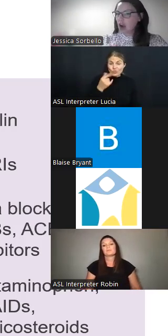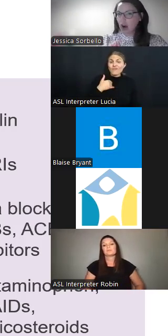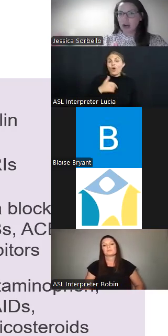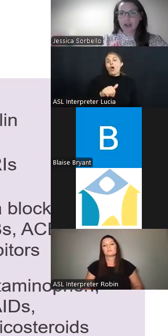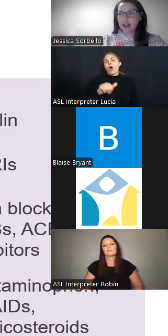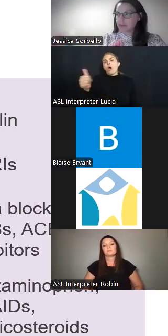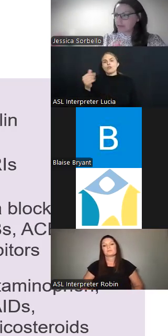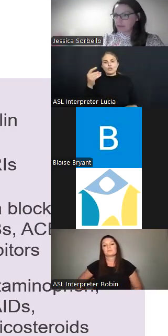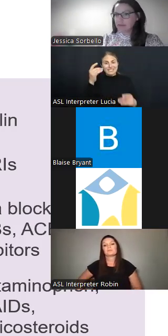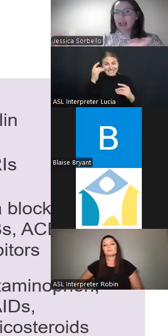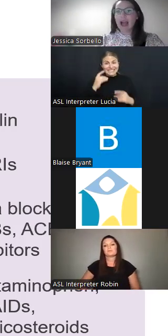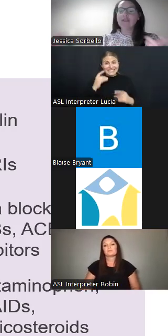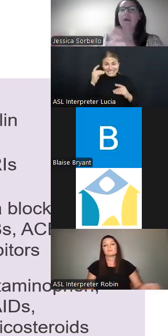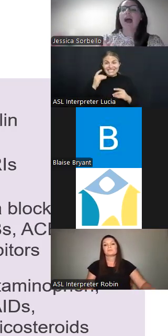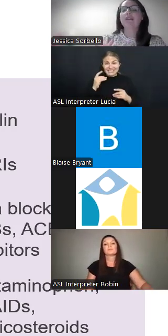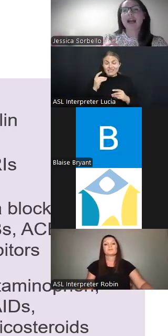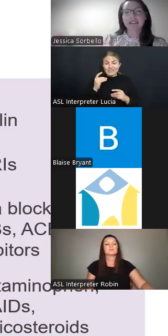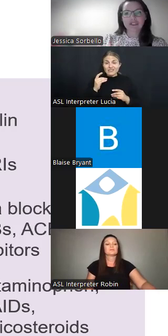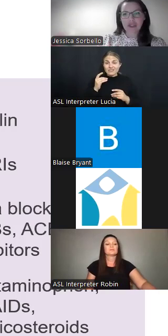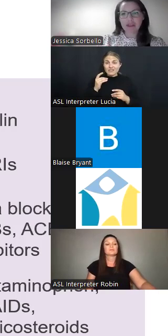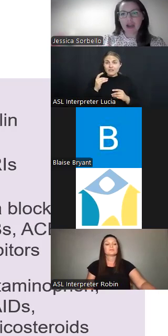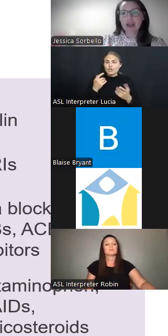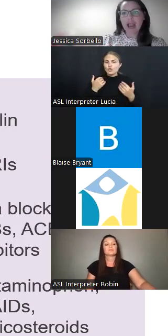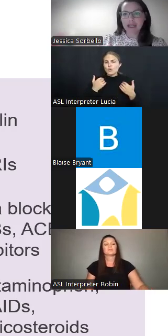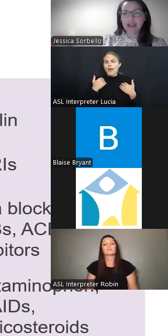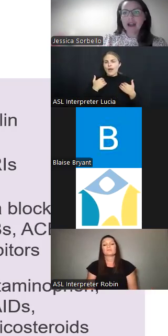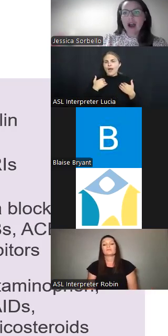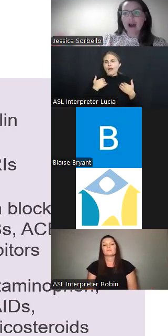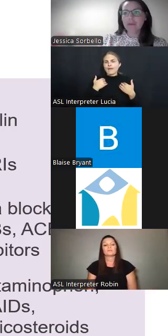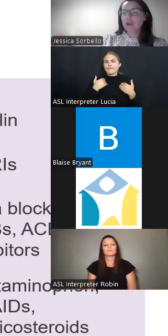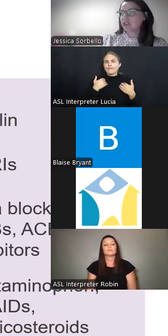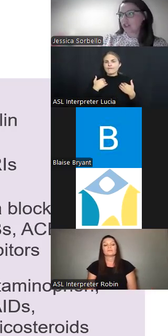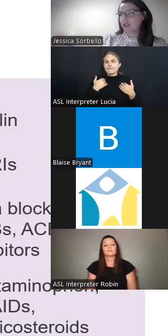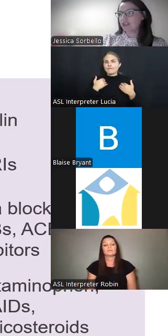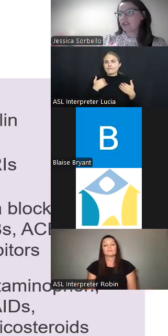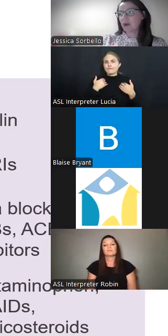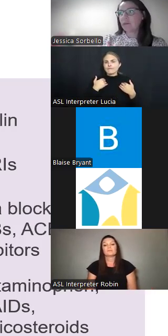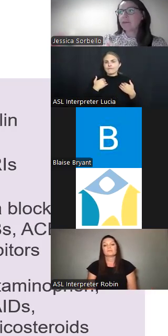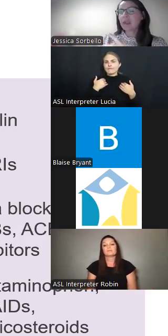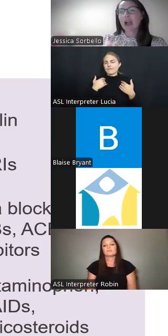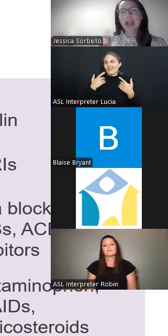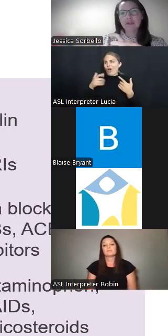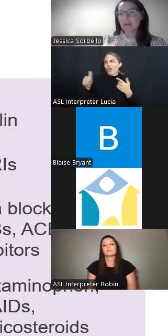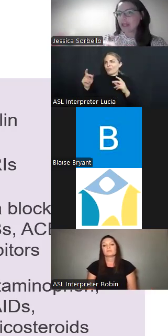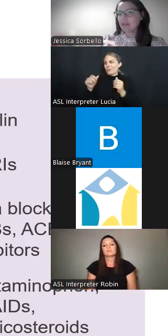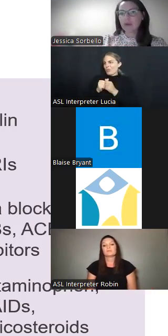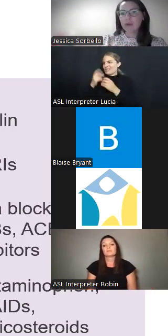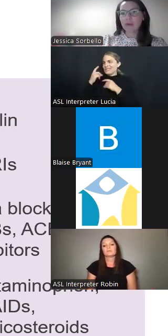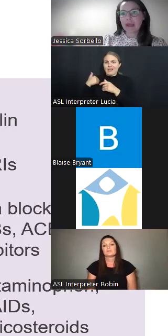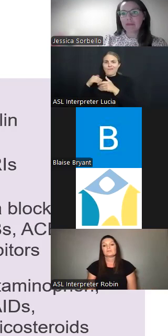for many of you who may be coming across these medications with folk that is you work with, really just